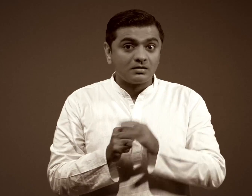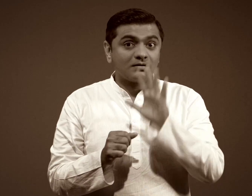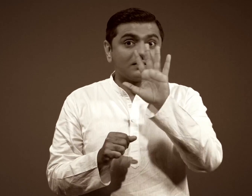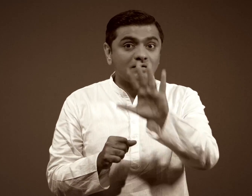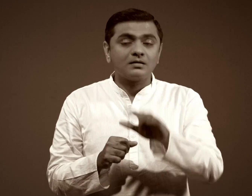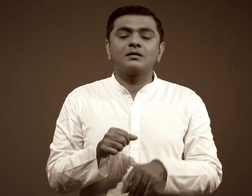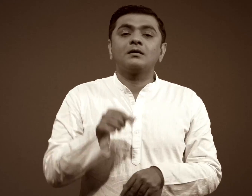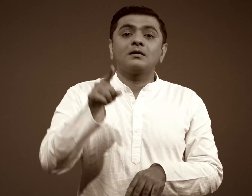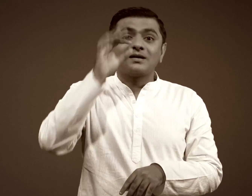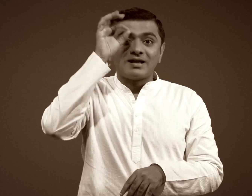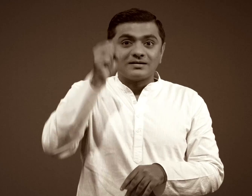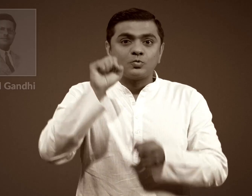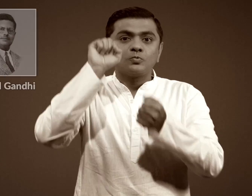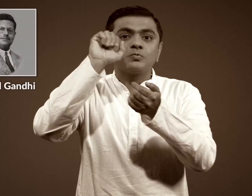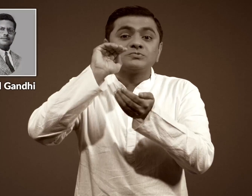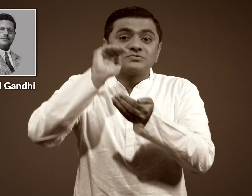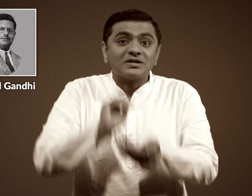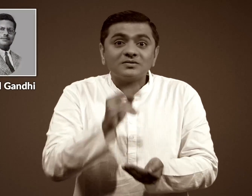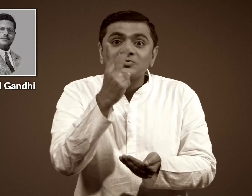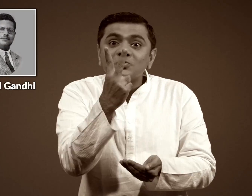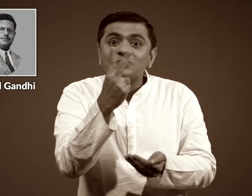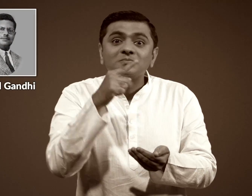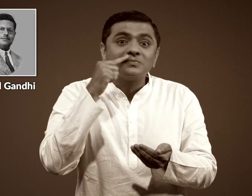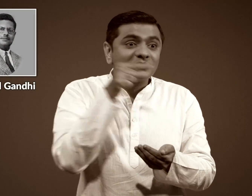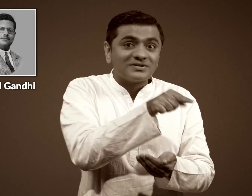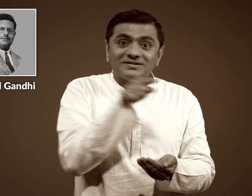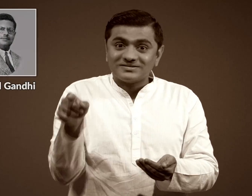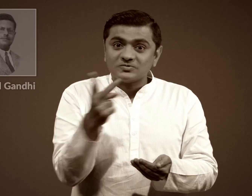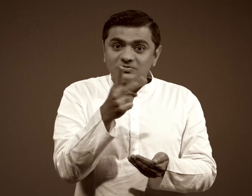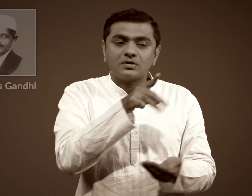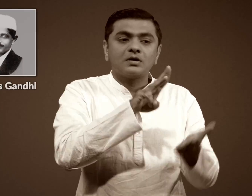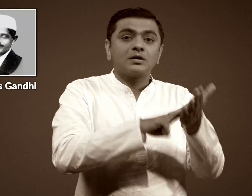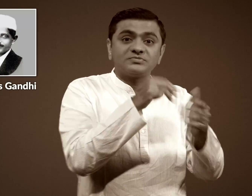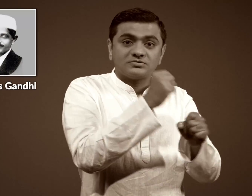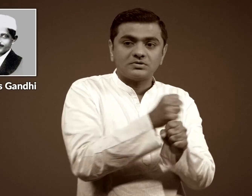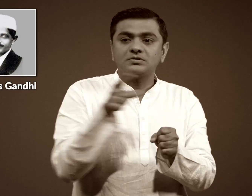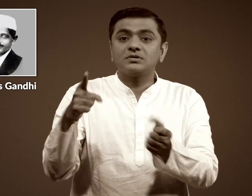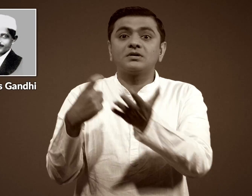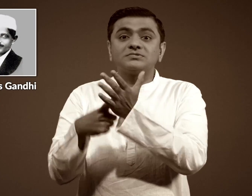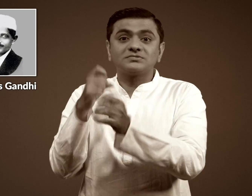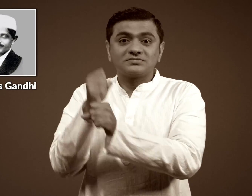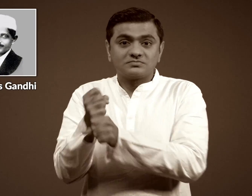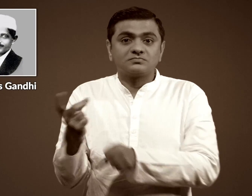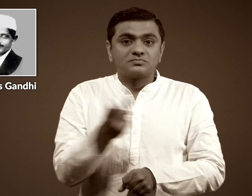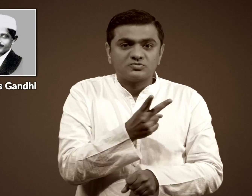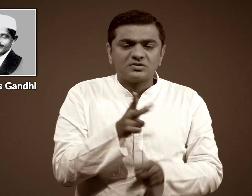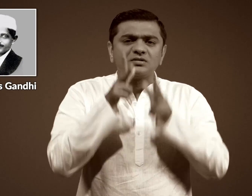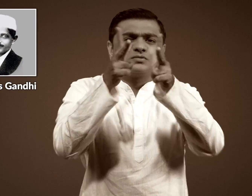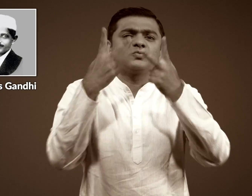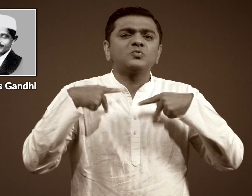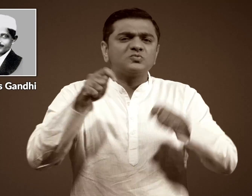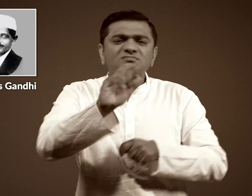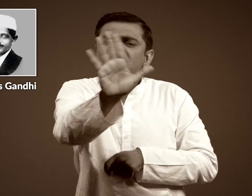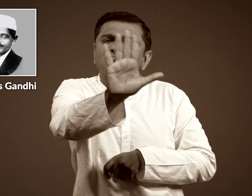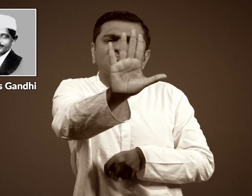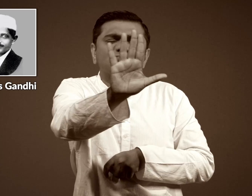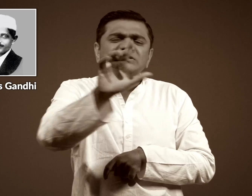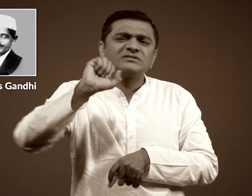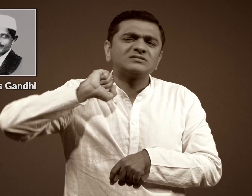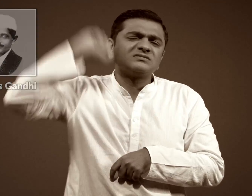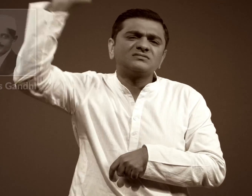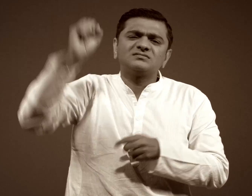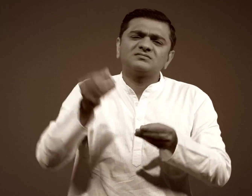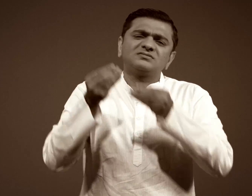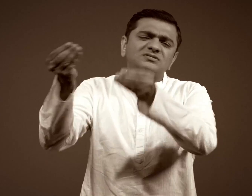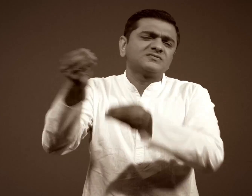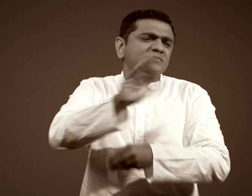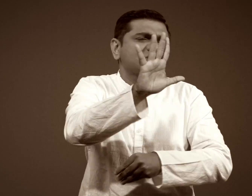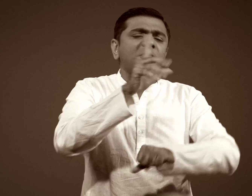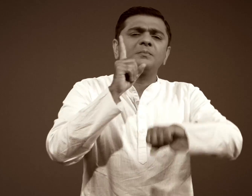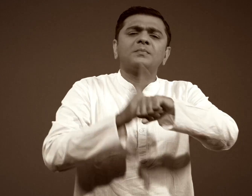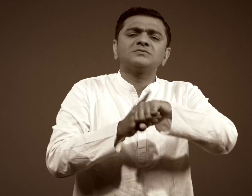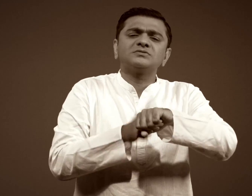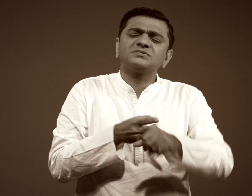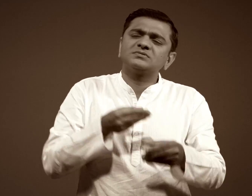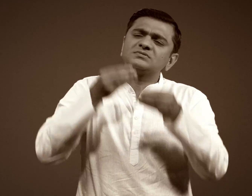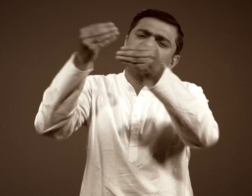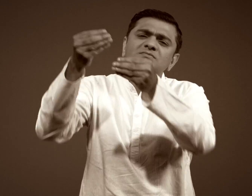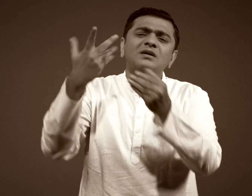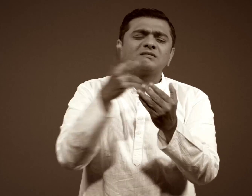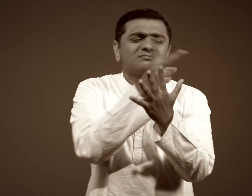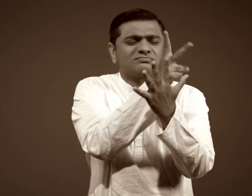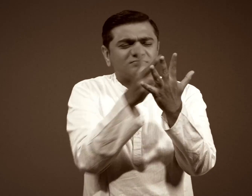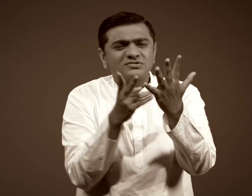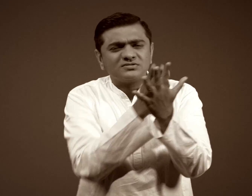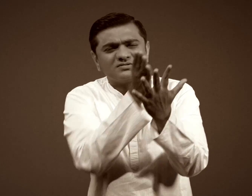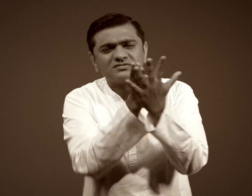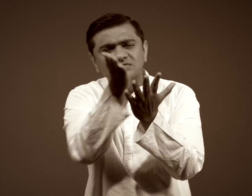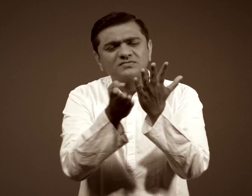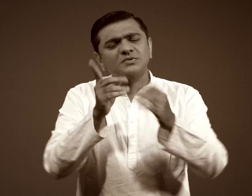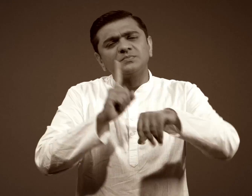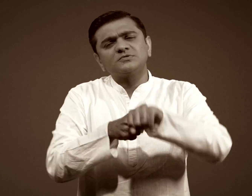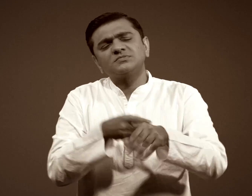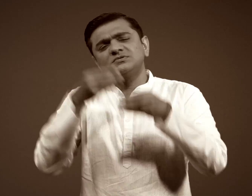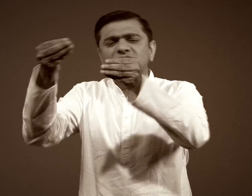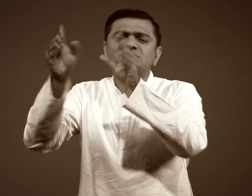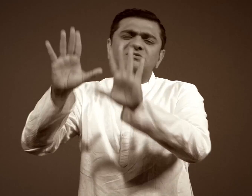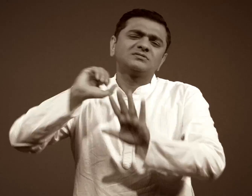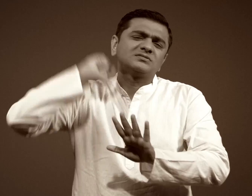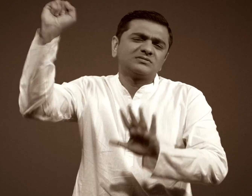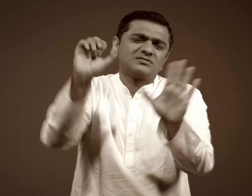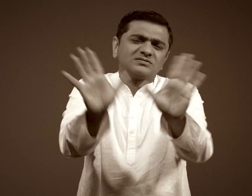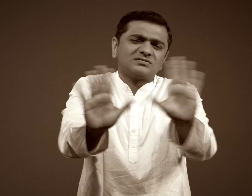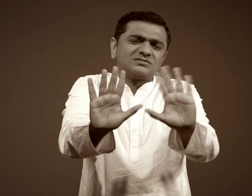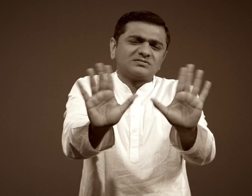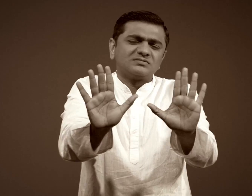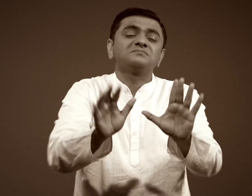Gandhiji’s two sons Manilal Gandhi and Ramdas Gandhi requested the court to commute his death sentence.